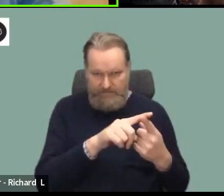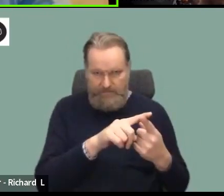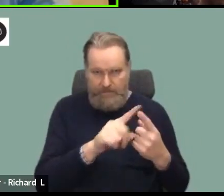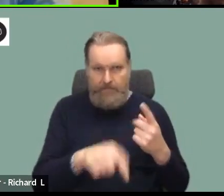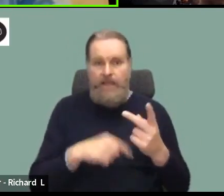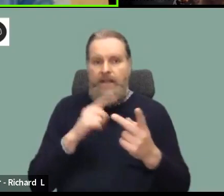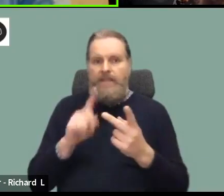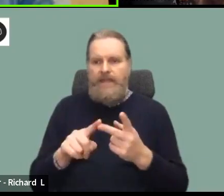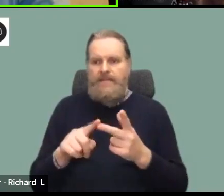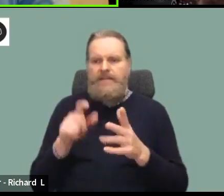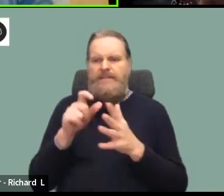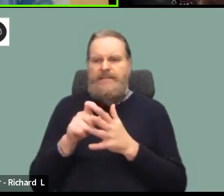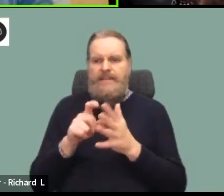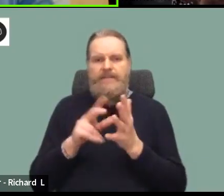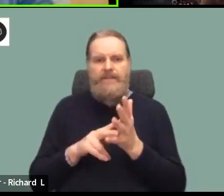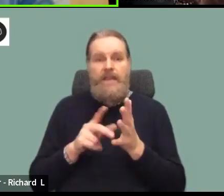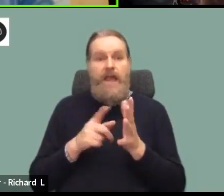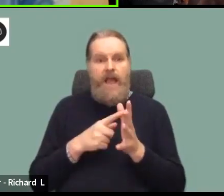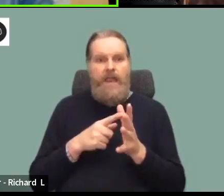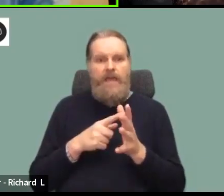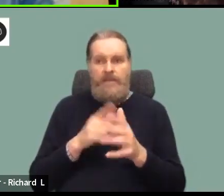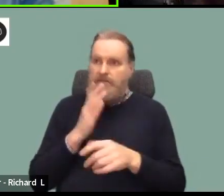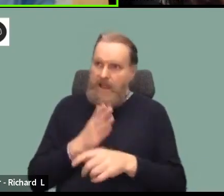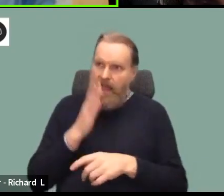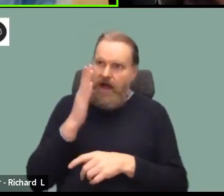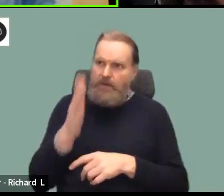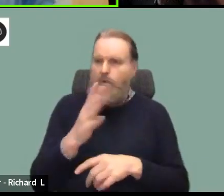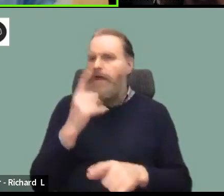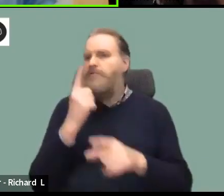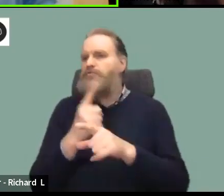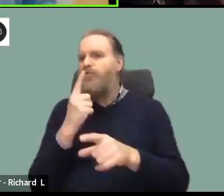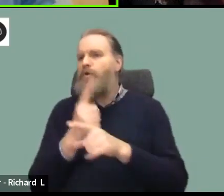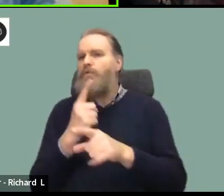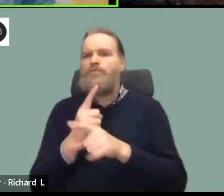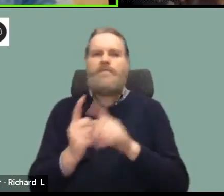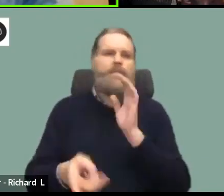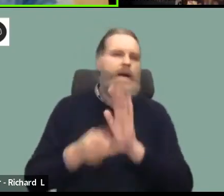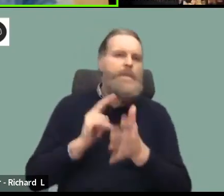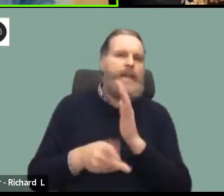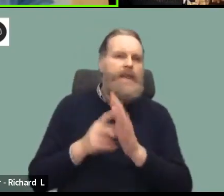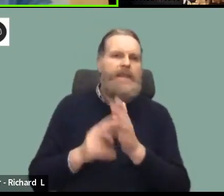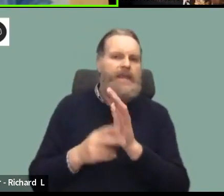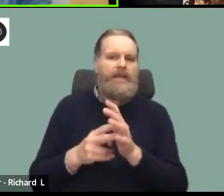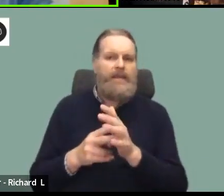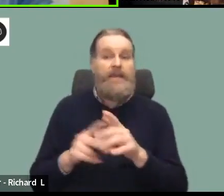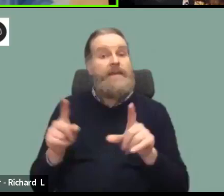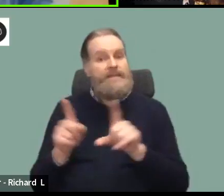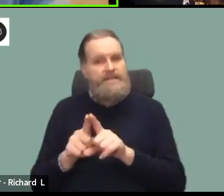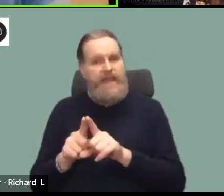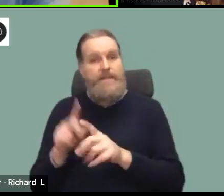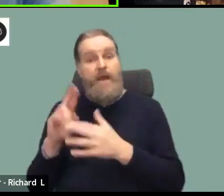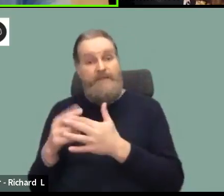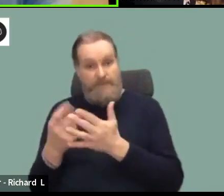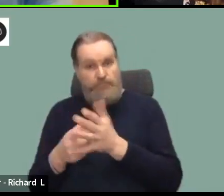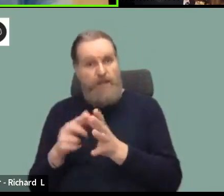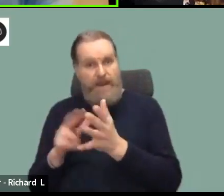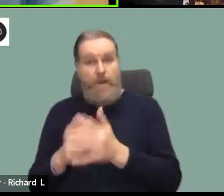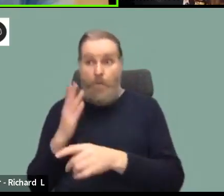I mentioned earlier, I think. the country I'm going to DVLA shortly I'm going to DVLA shortly we'll we'll be talking to members there about what we're planning so I know you'll be doing the same Friend.